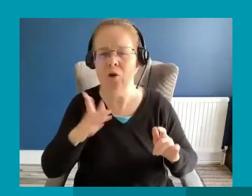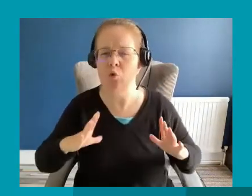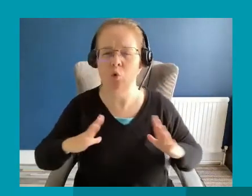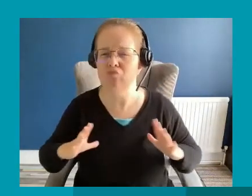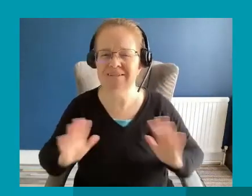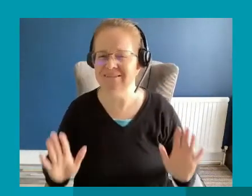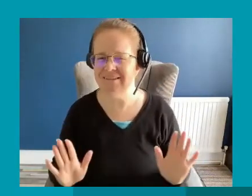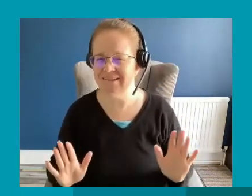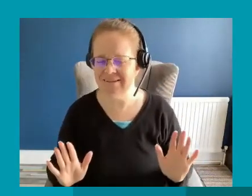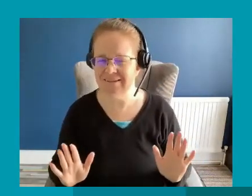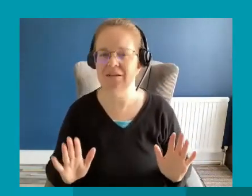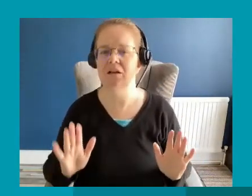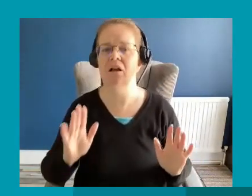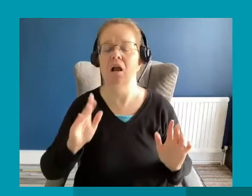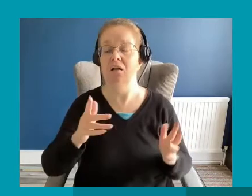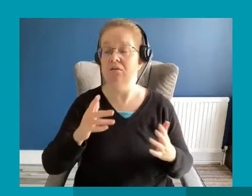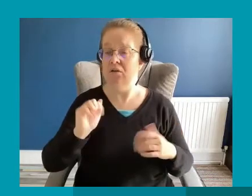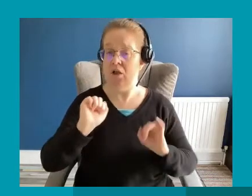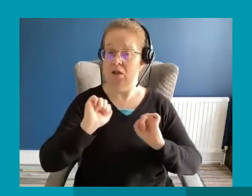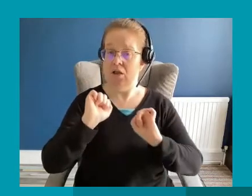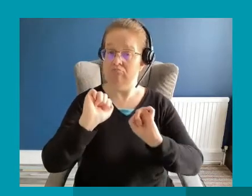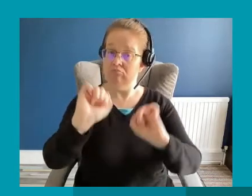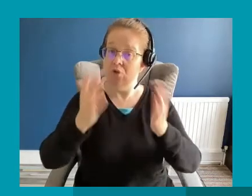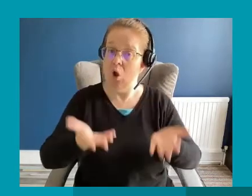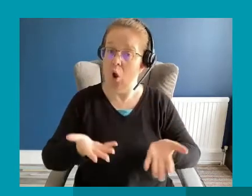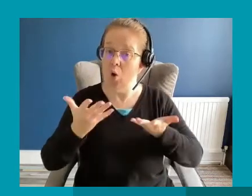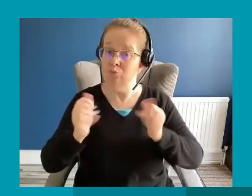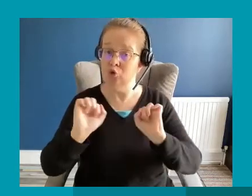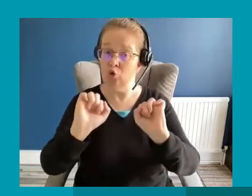it will come down to your own personal choice and decision on this matter.